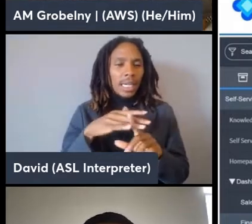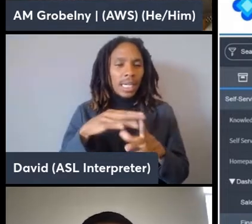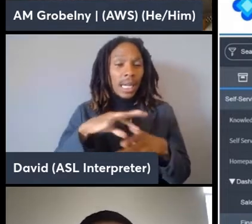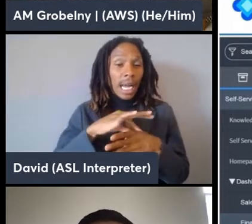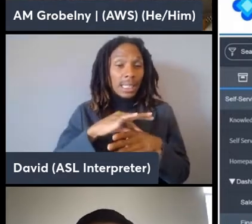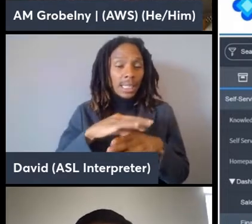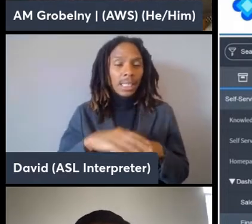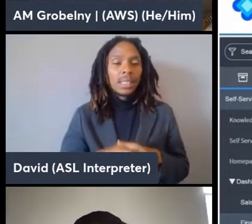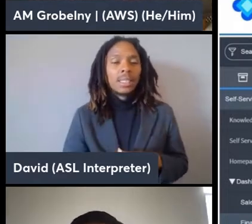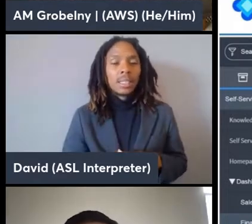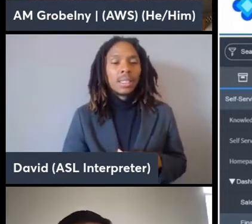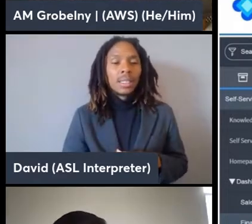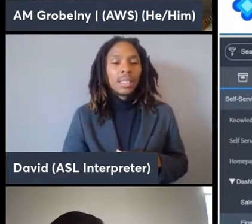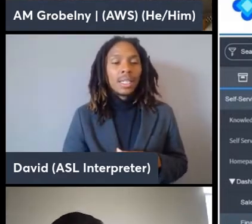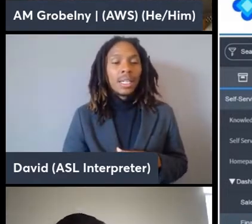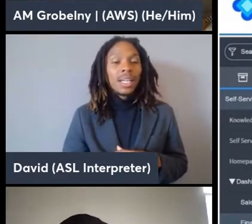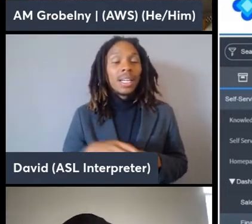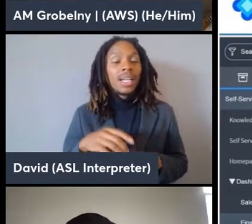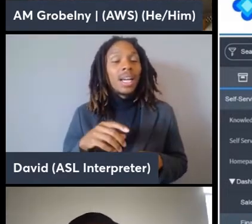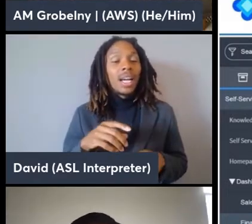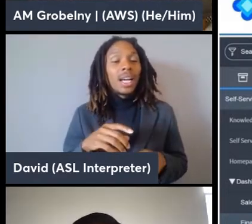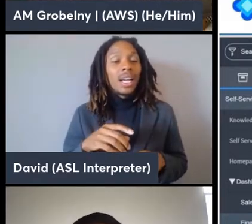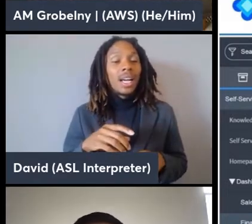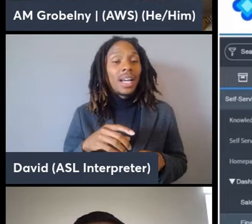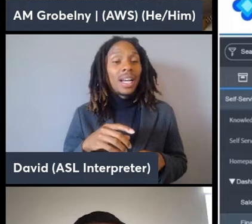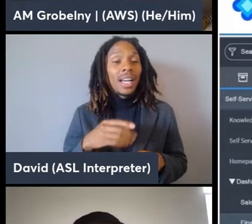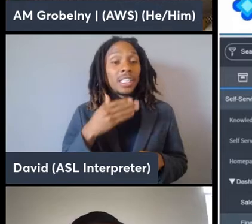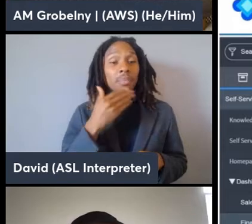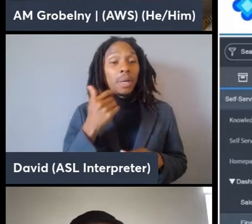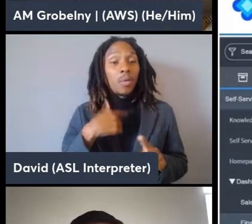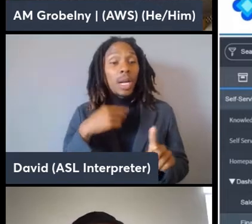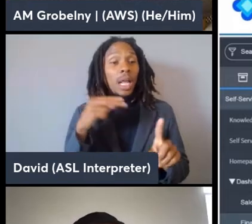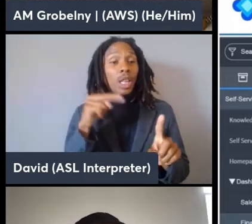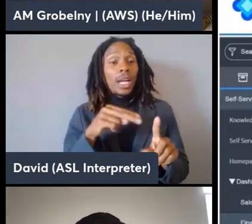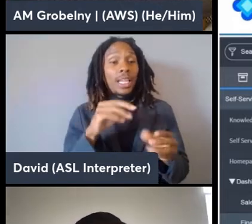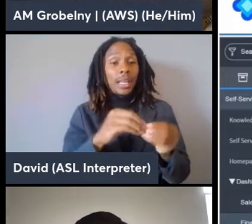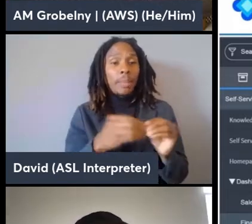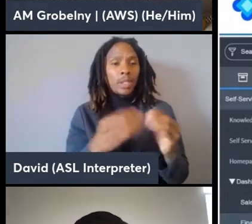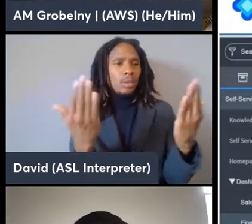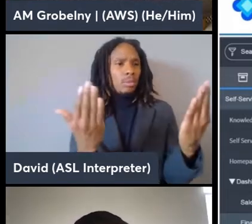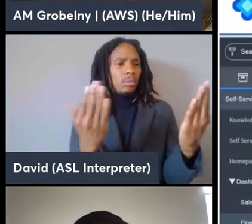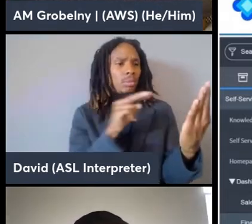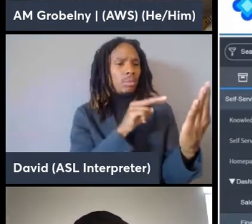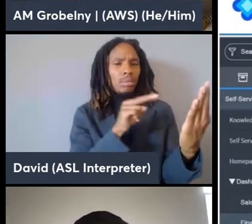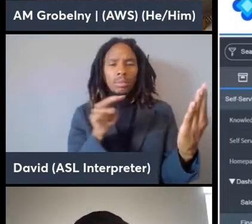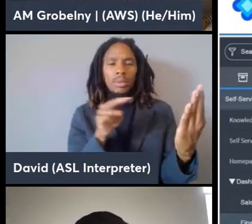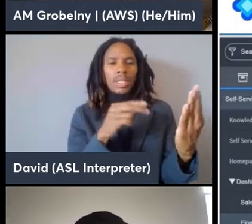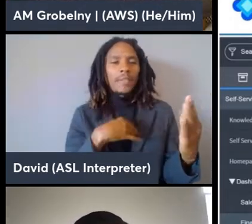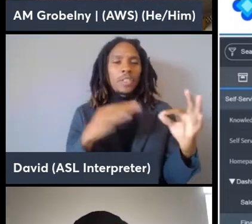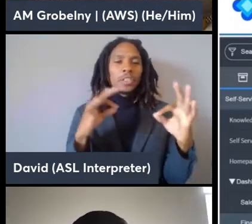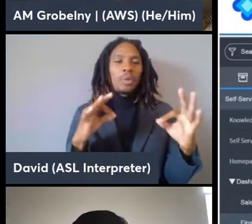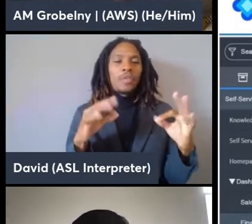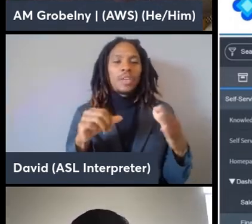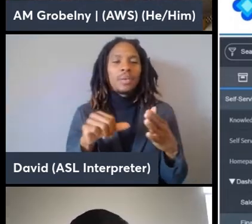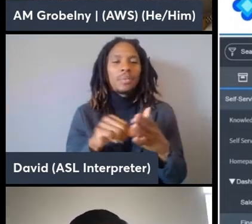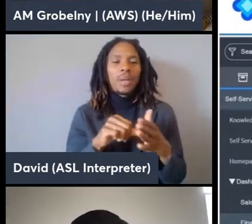even better when I look at the metrics alongside with it. So I have this fake page, fake website.